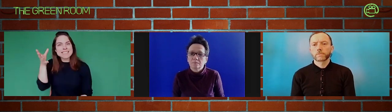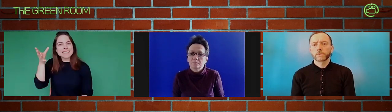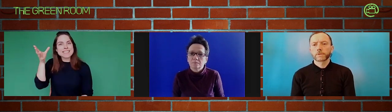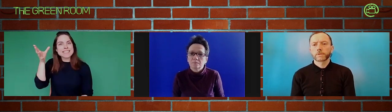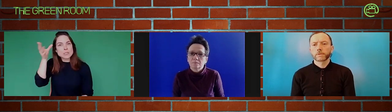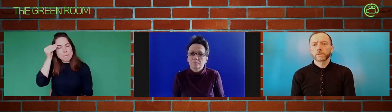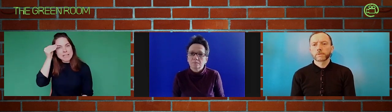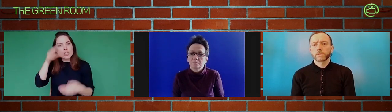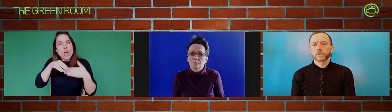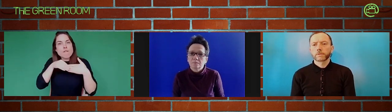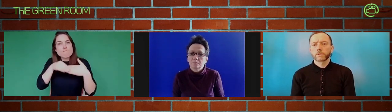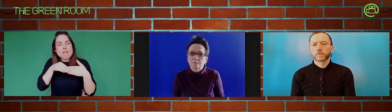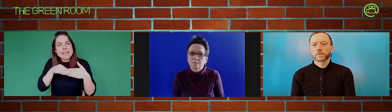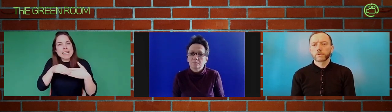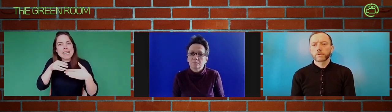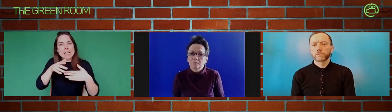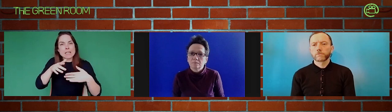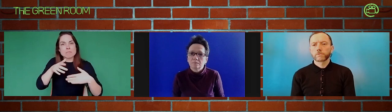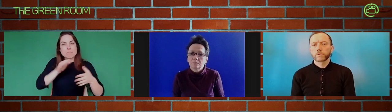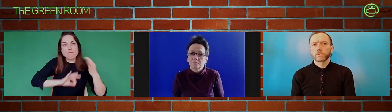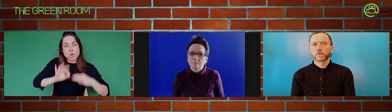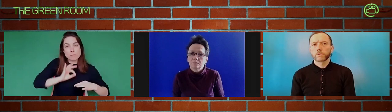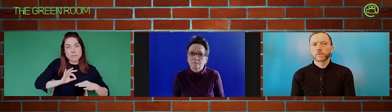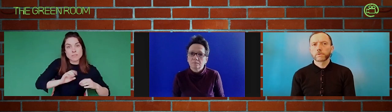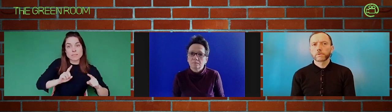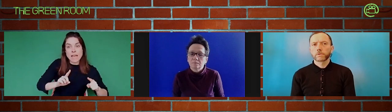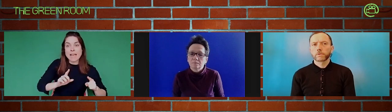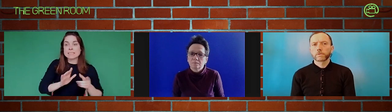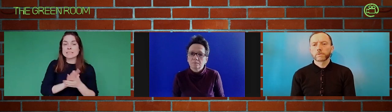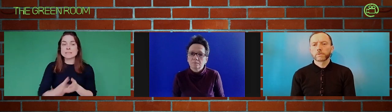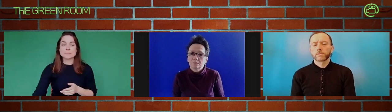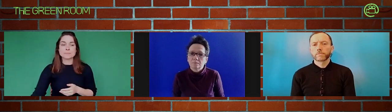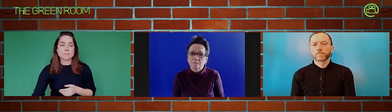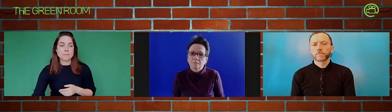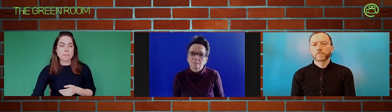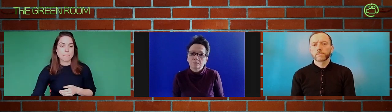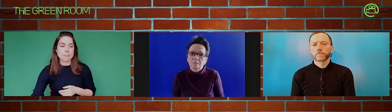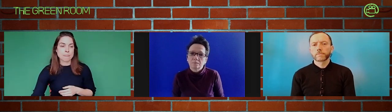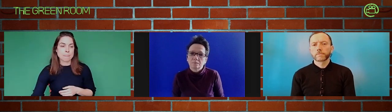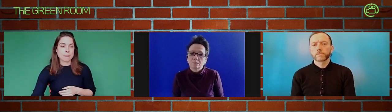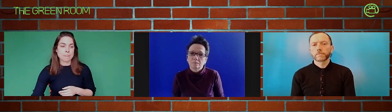and 20% relaxed performances. I mean that's pretty that's pretty dire.